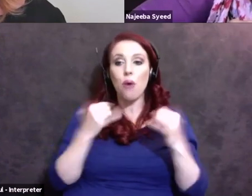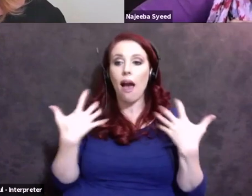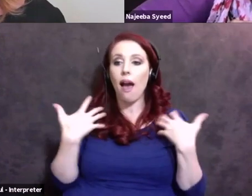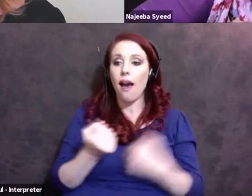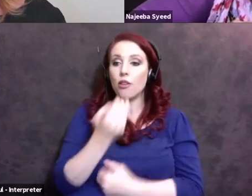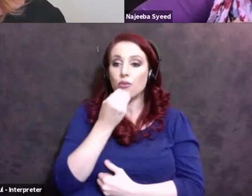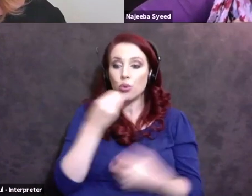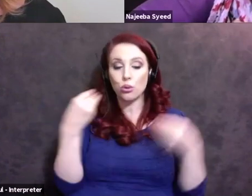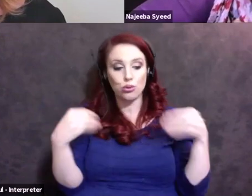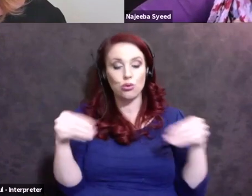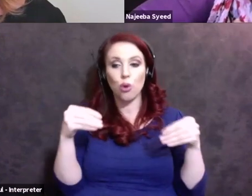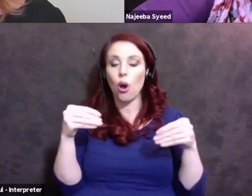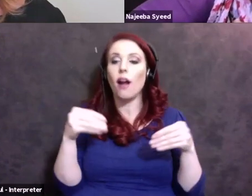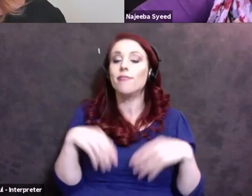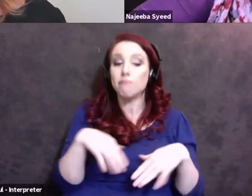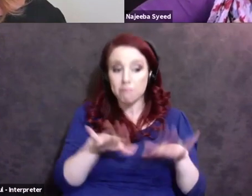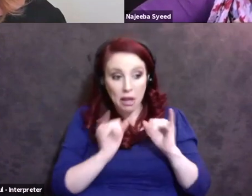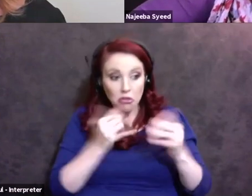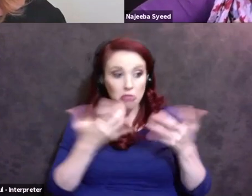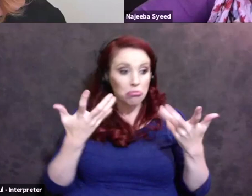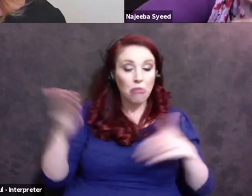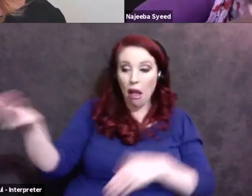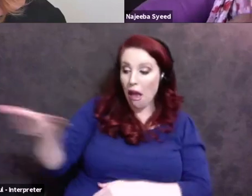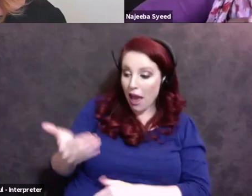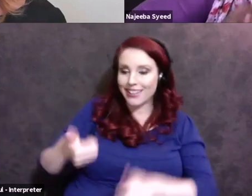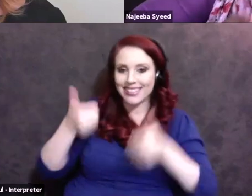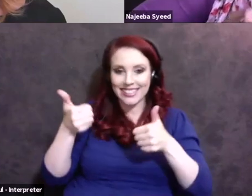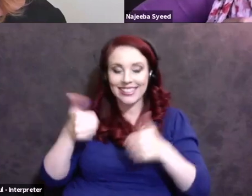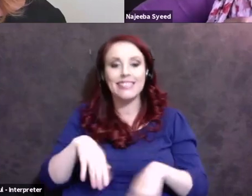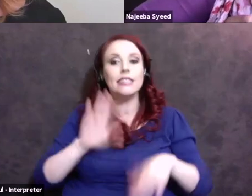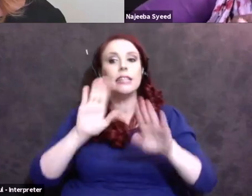The next day the manager came in and said you can't wear smocks.